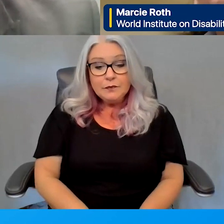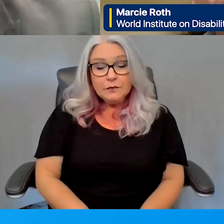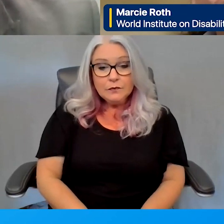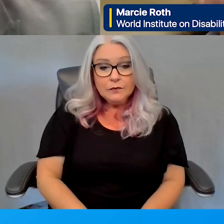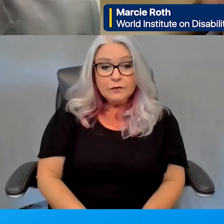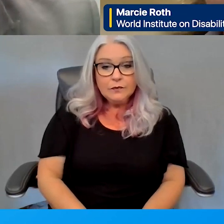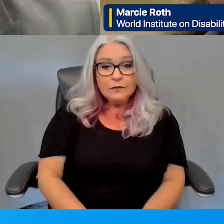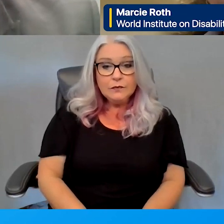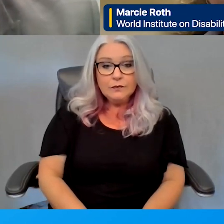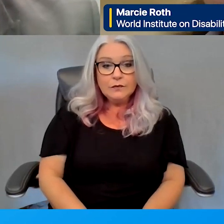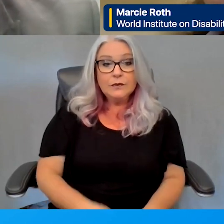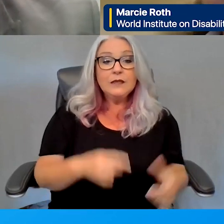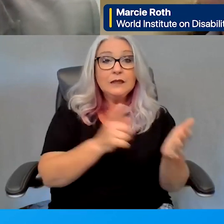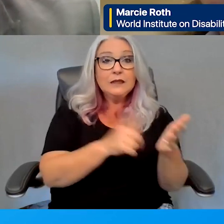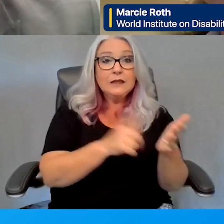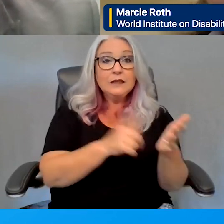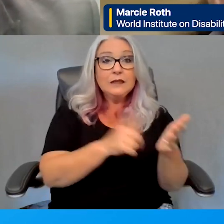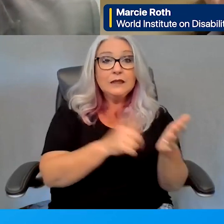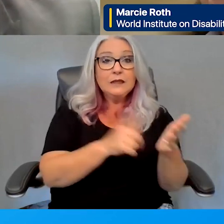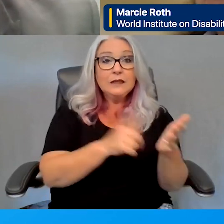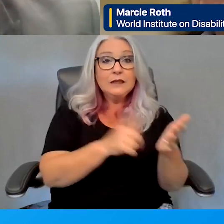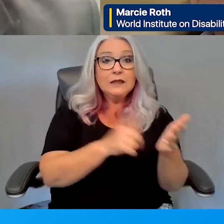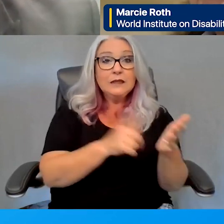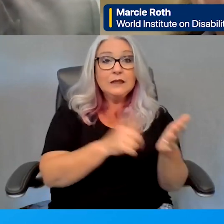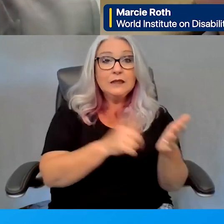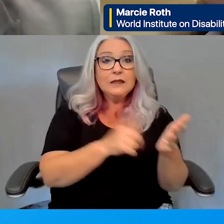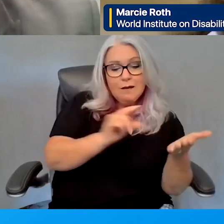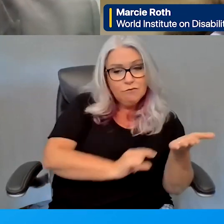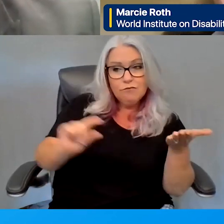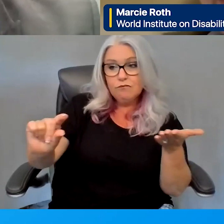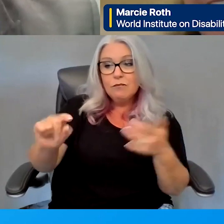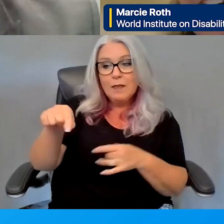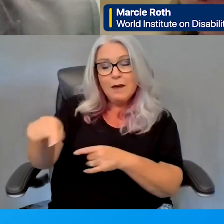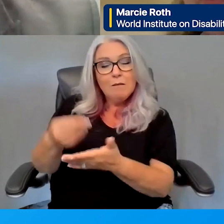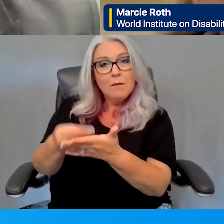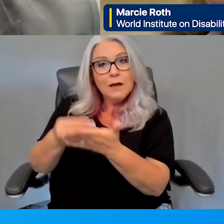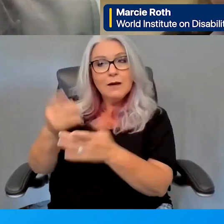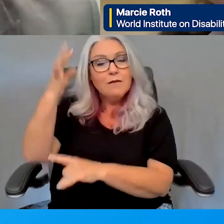funds, neither the Federal Governor the state Government